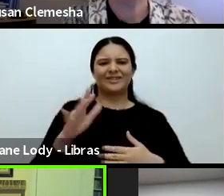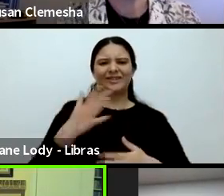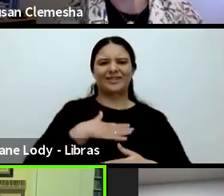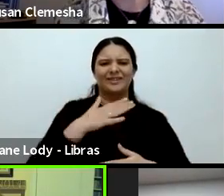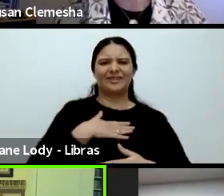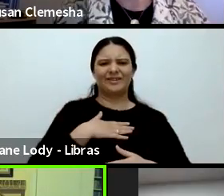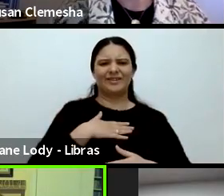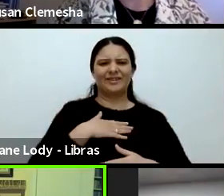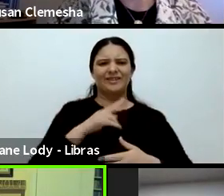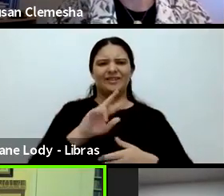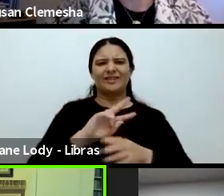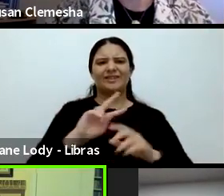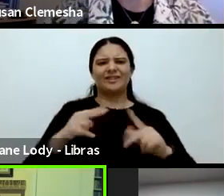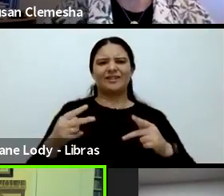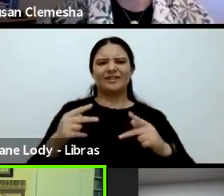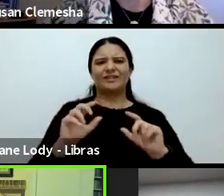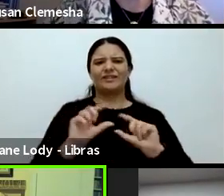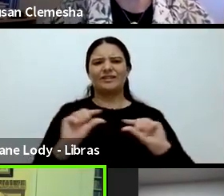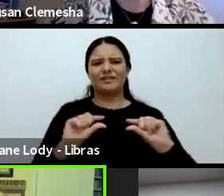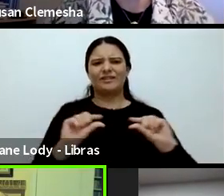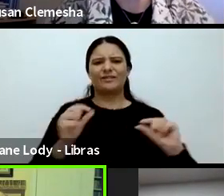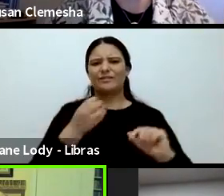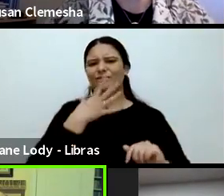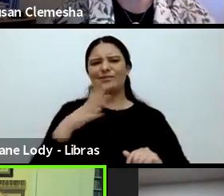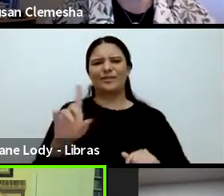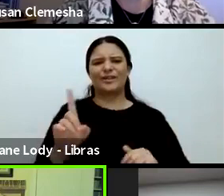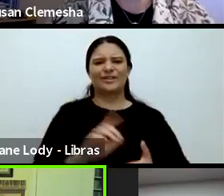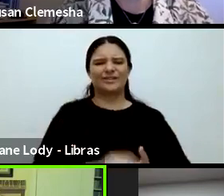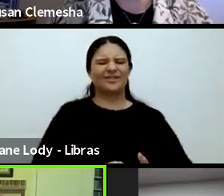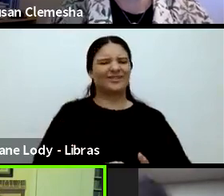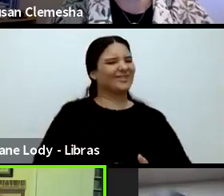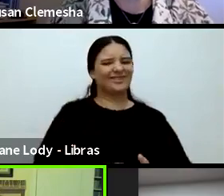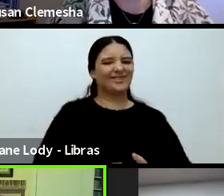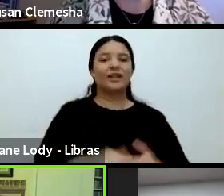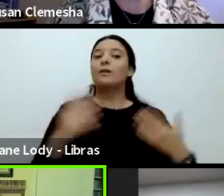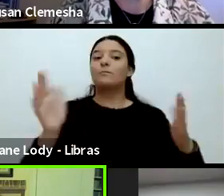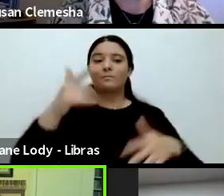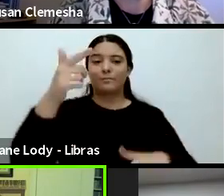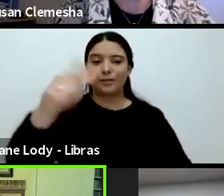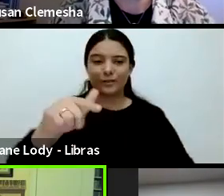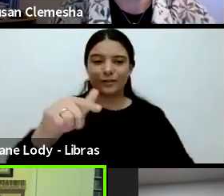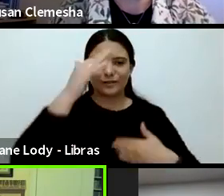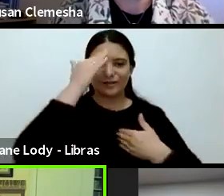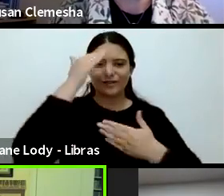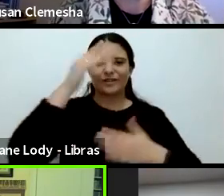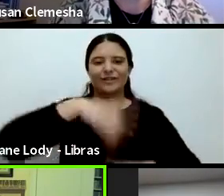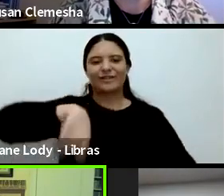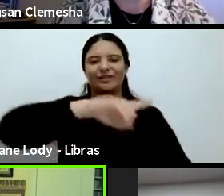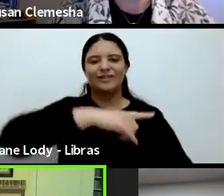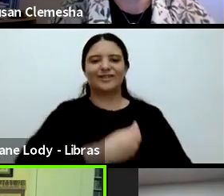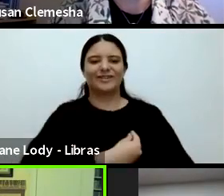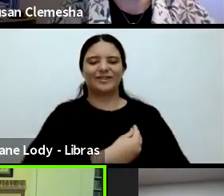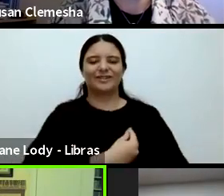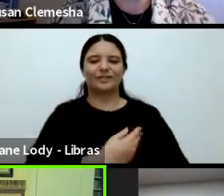not you very well. So. again again, thanks for being here. . And what I'd like to do